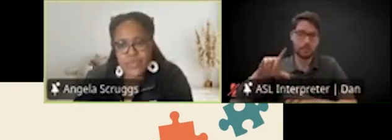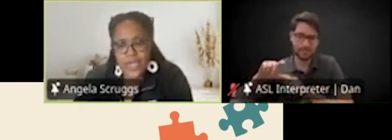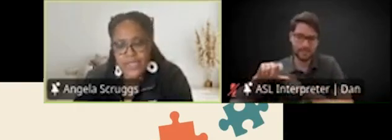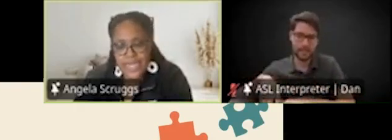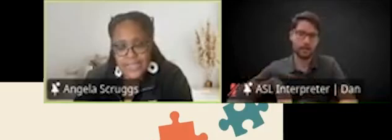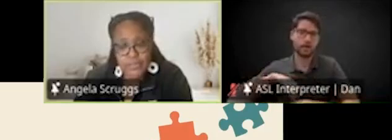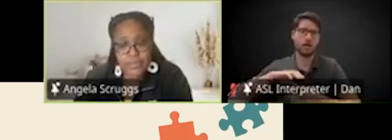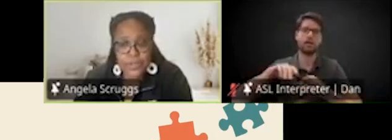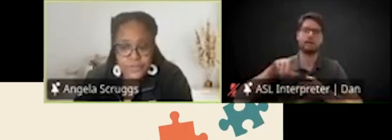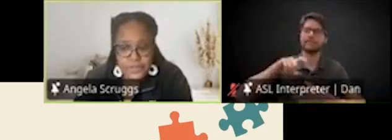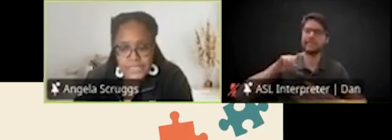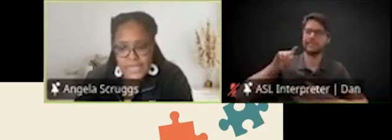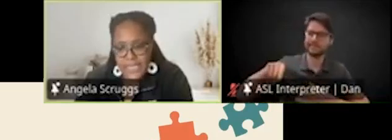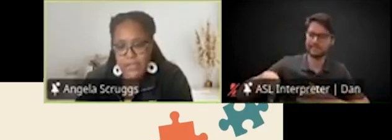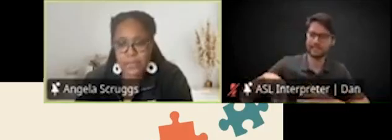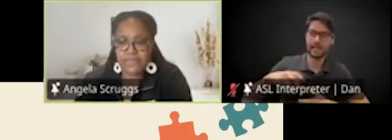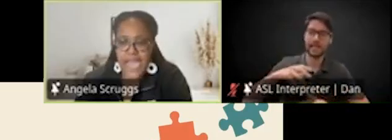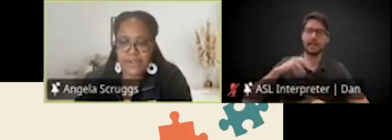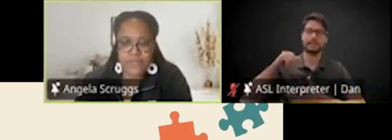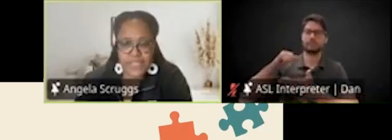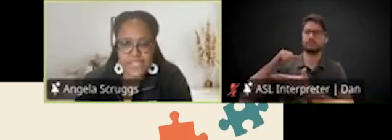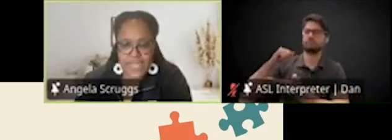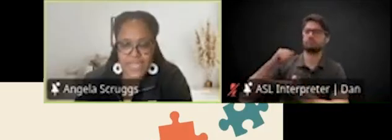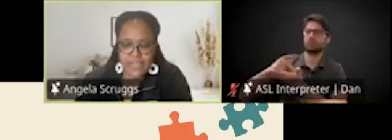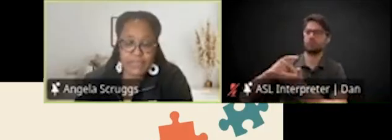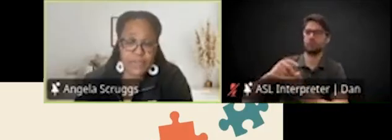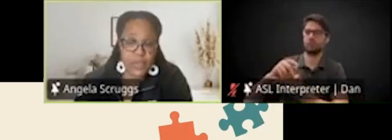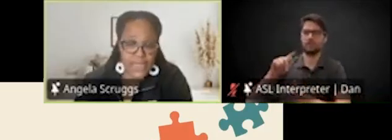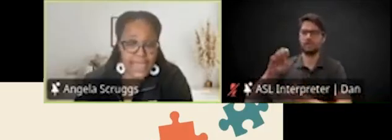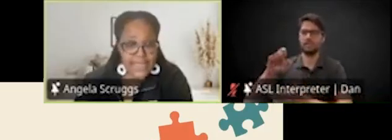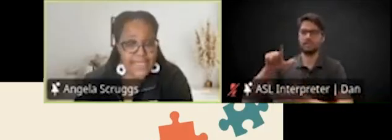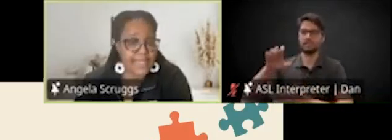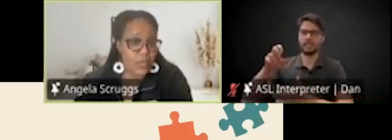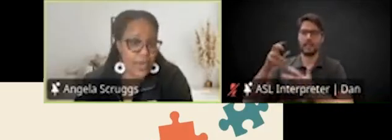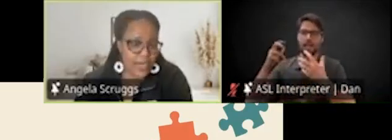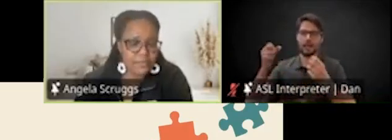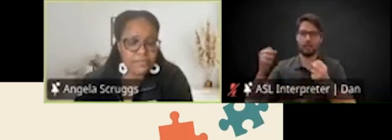as well as an approved telehealth provider for the states of Florida and Delaware.